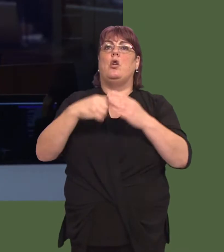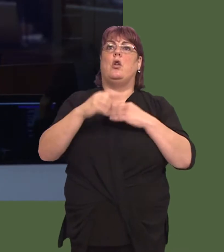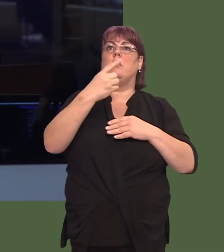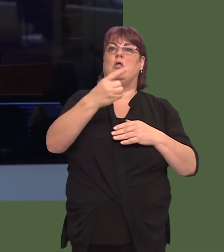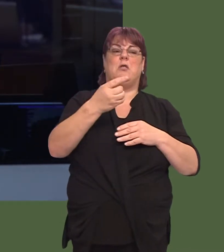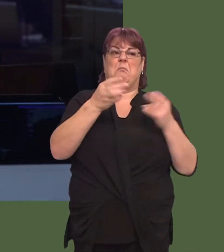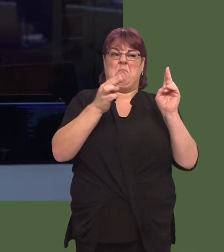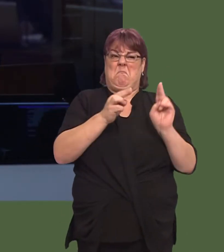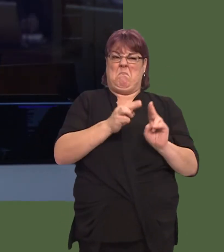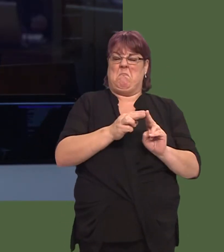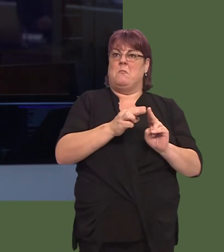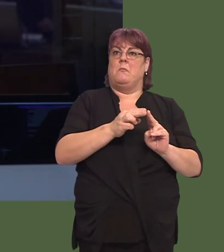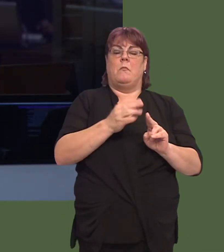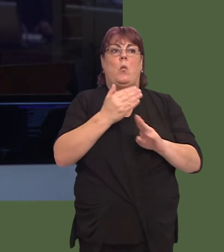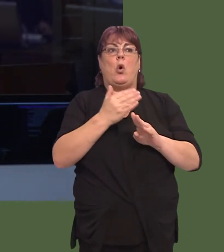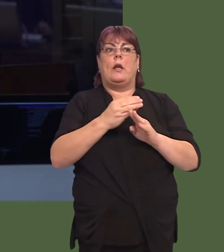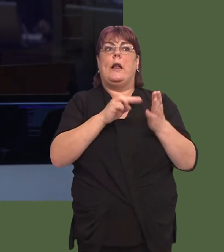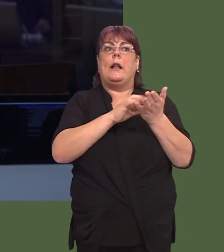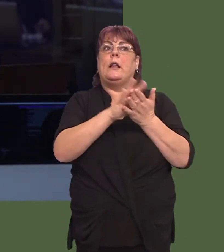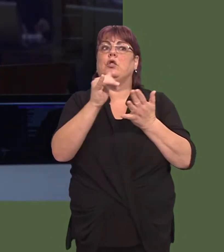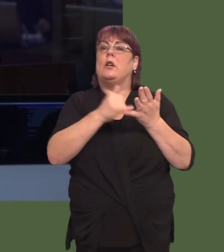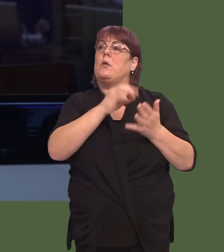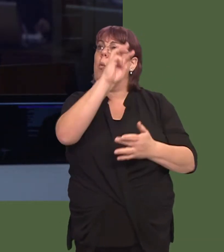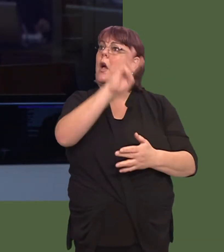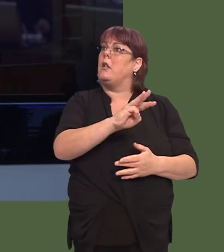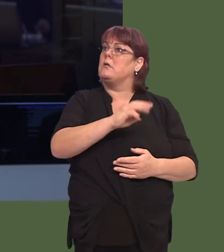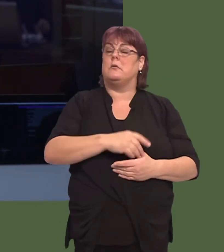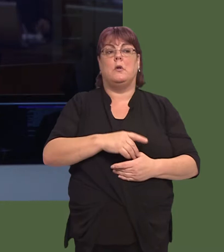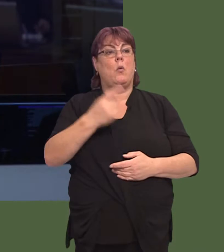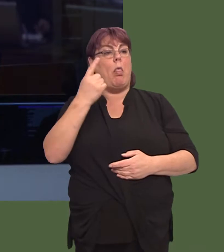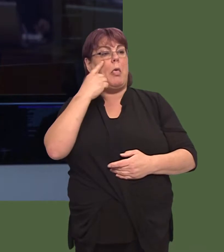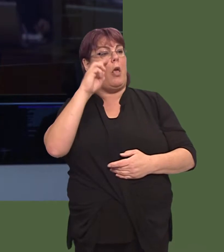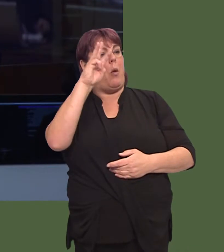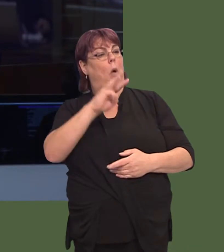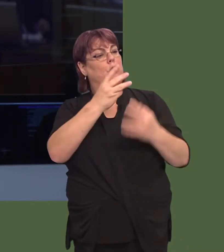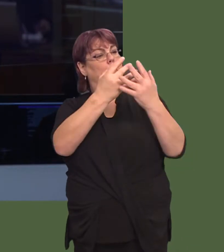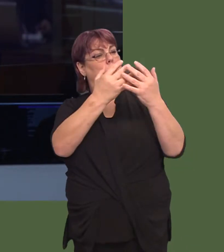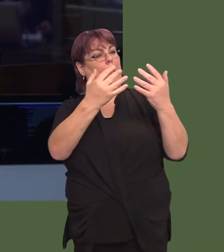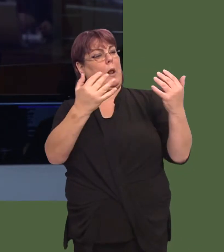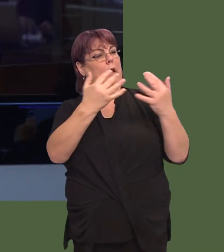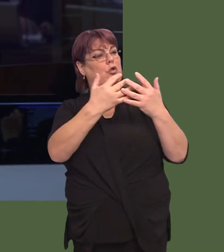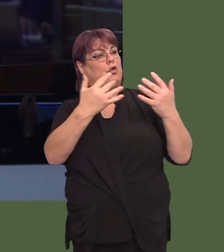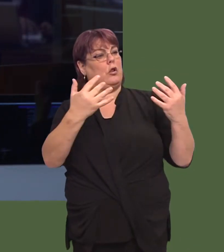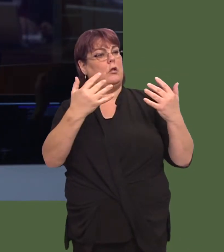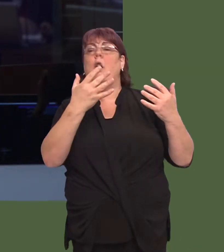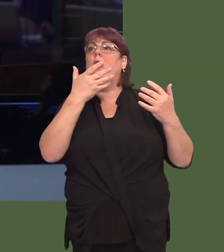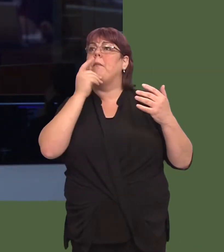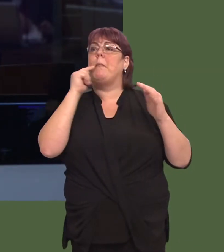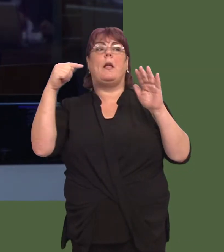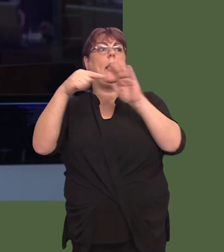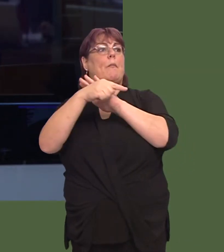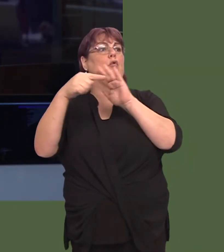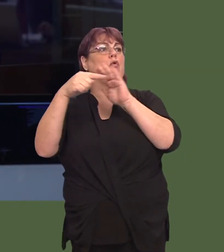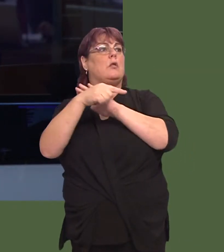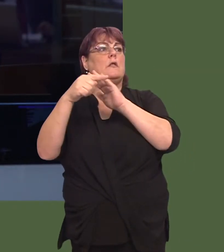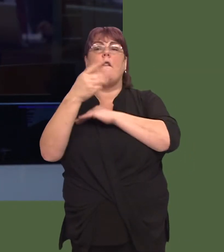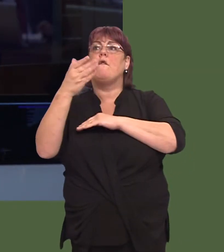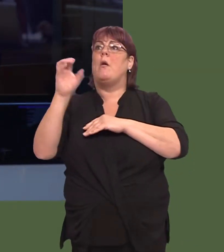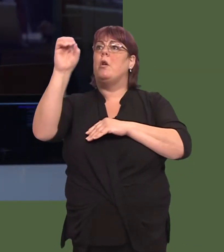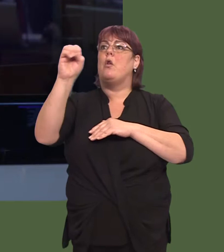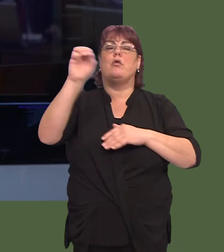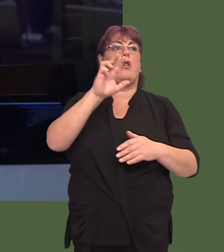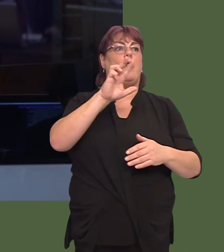in NHS Wales, and, given that the Welsh population of immigrants from the EU amounts to 3.3 per